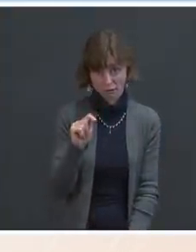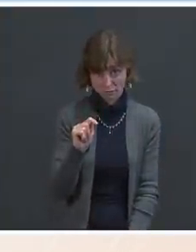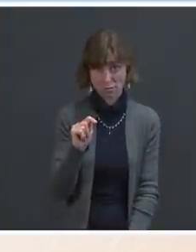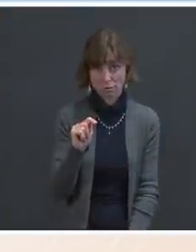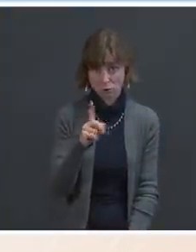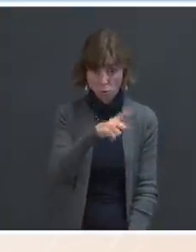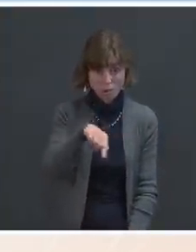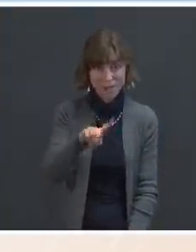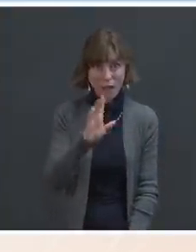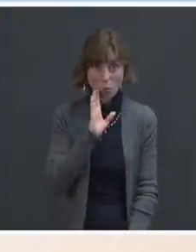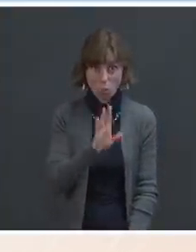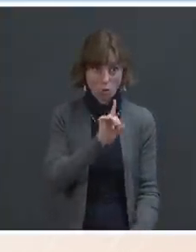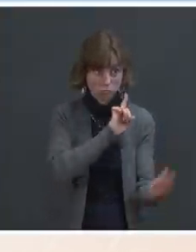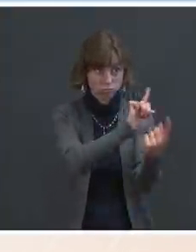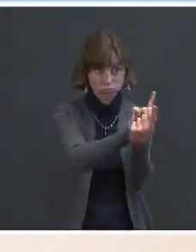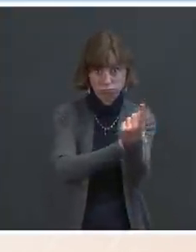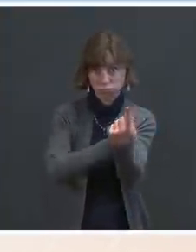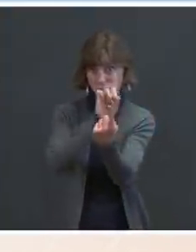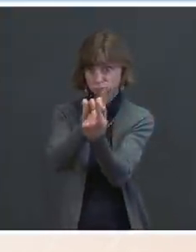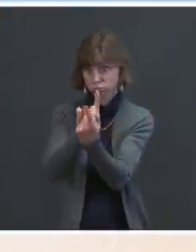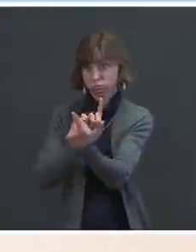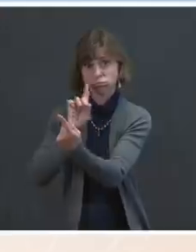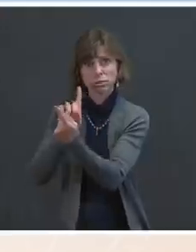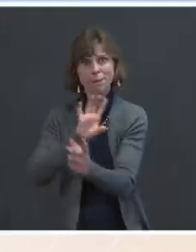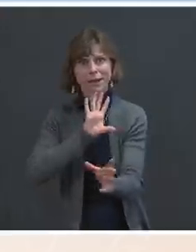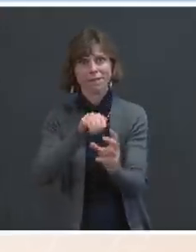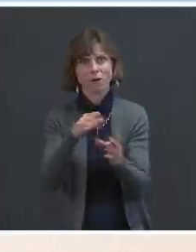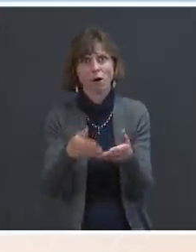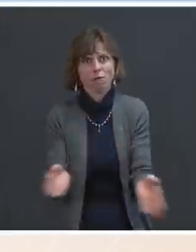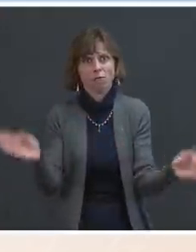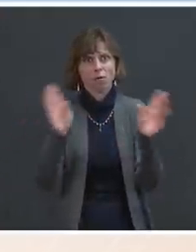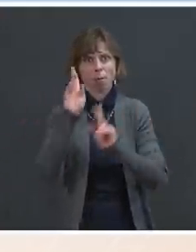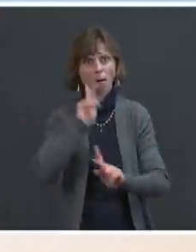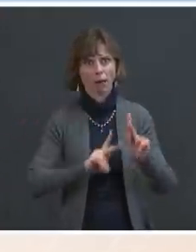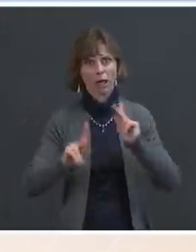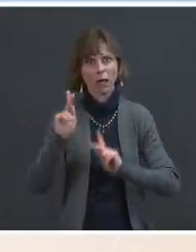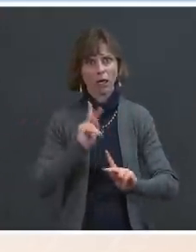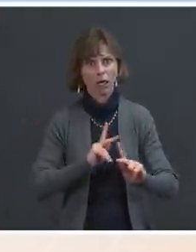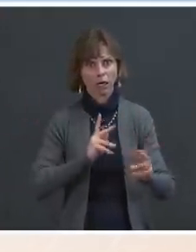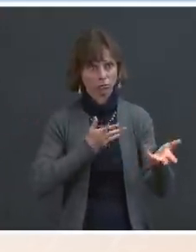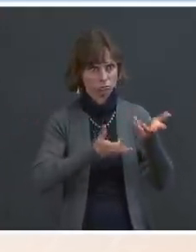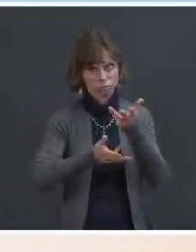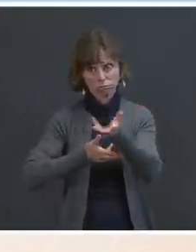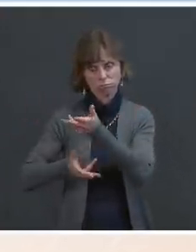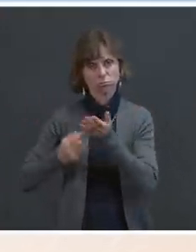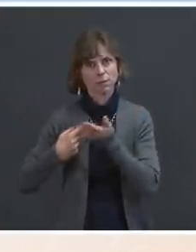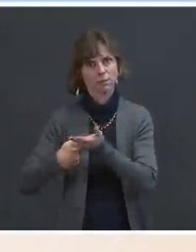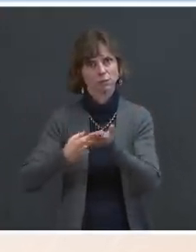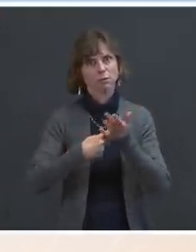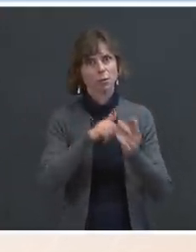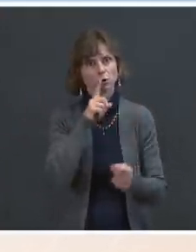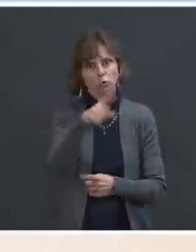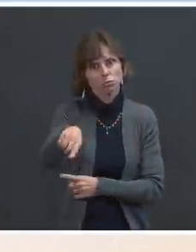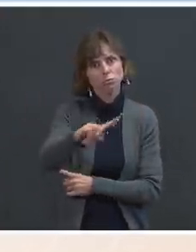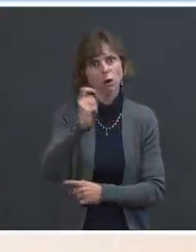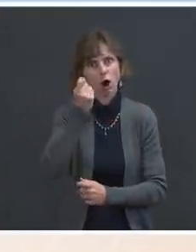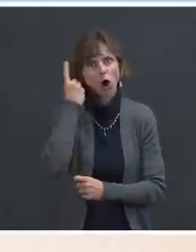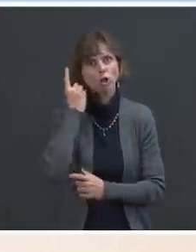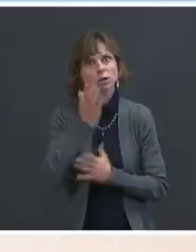and play a very public role in engaging with the public in ensuring they understand the components and pieces of a package like this.